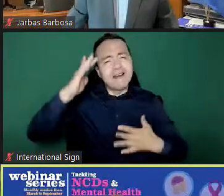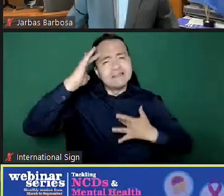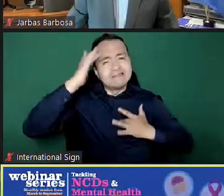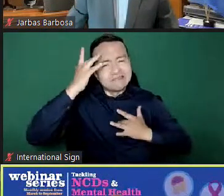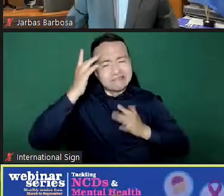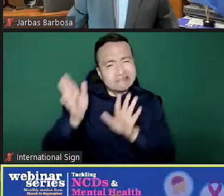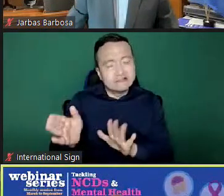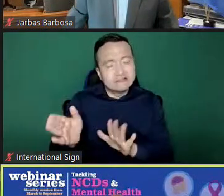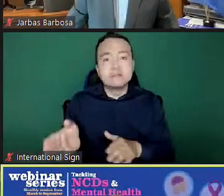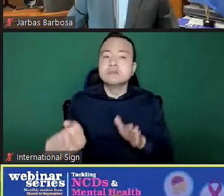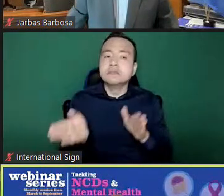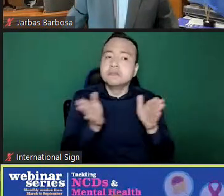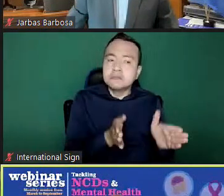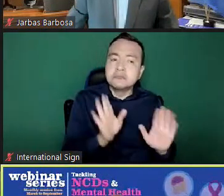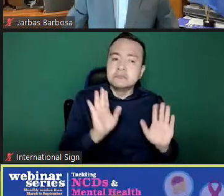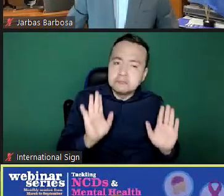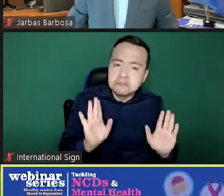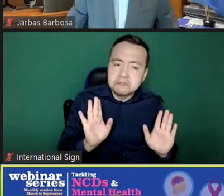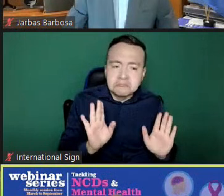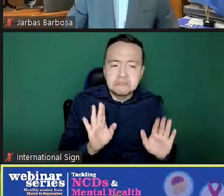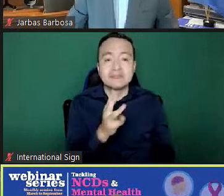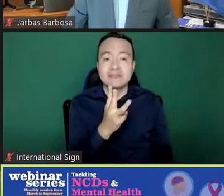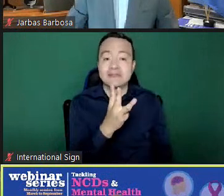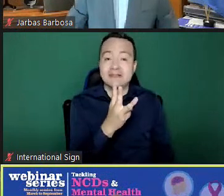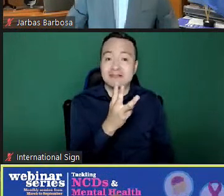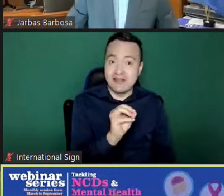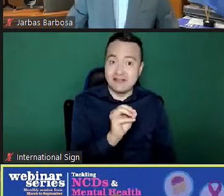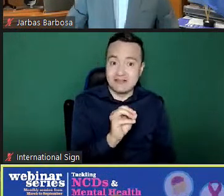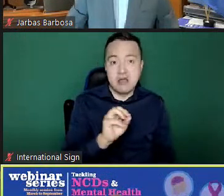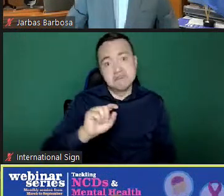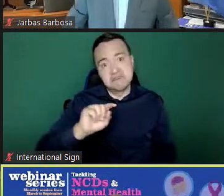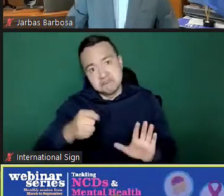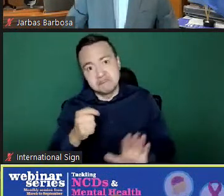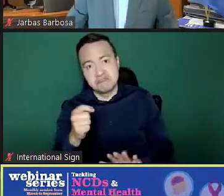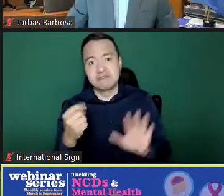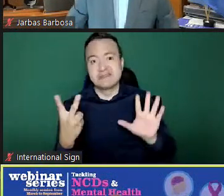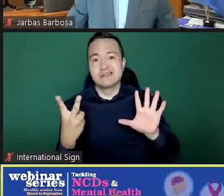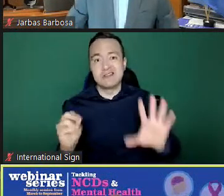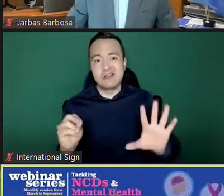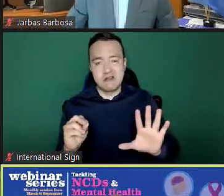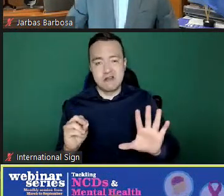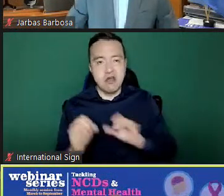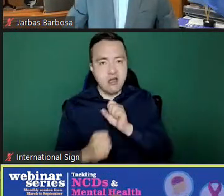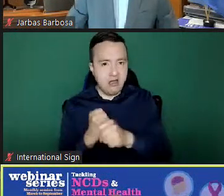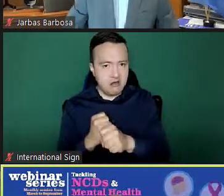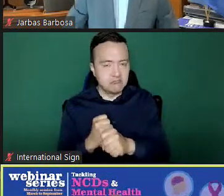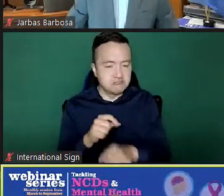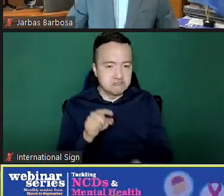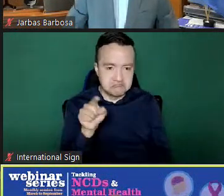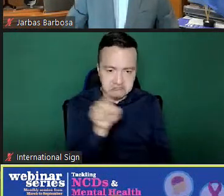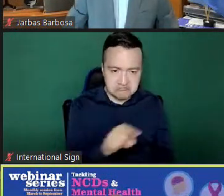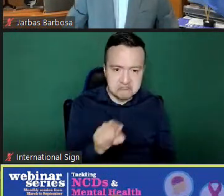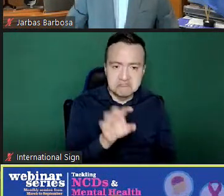The majority of which are cardiovascular diseases, pas%, followed by 35%, followed by 24%, due to cancer.